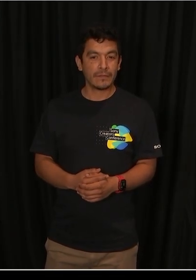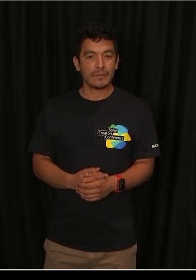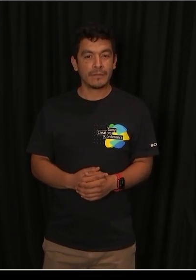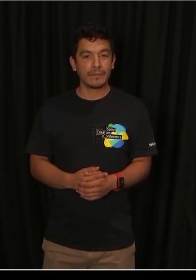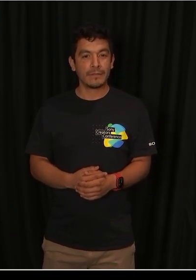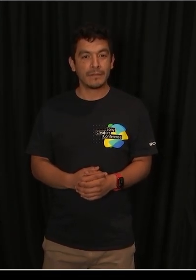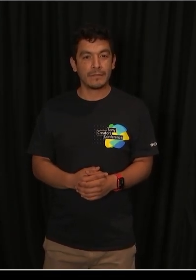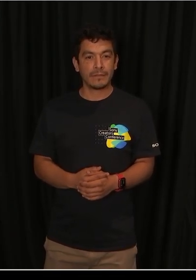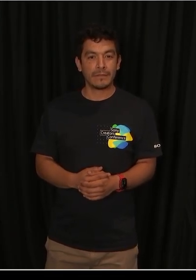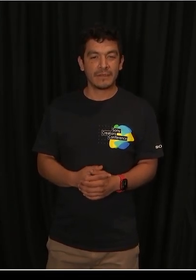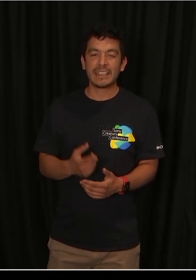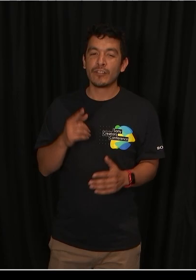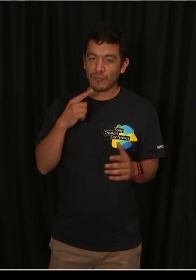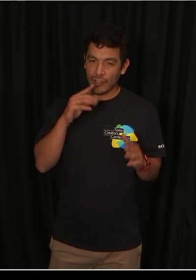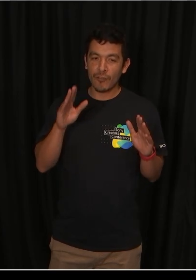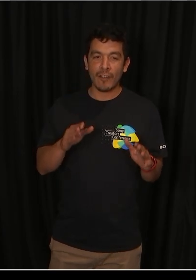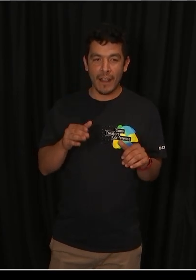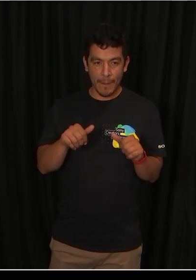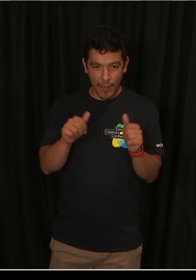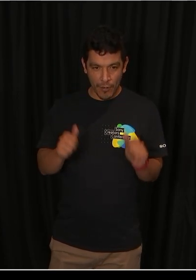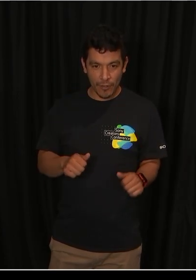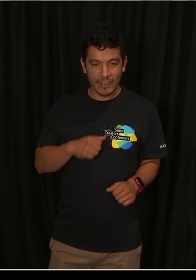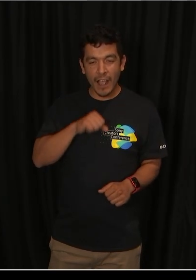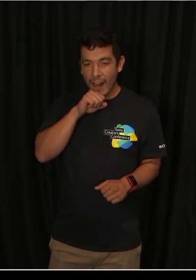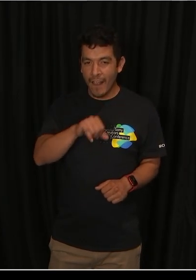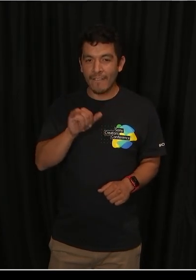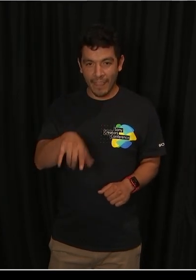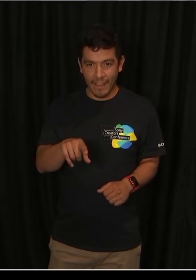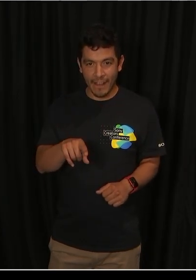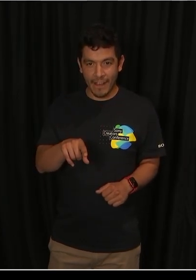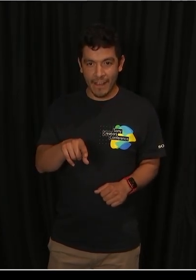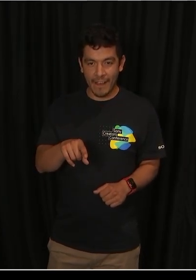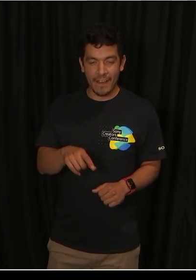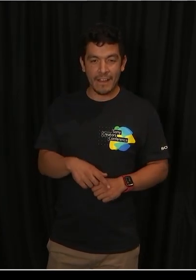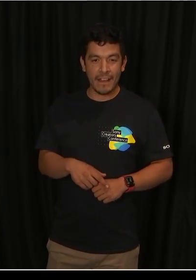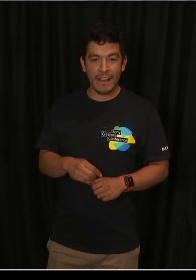So there's a really great pose. I love that. And the downstream departments are choosing